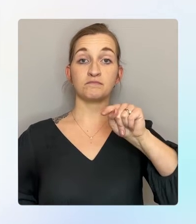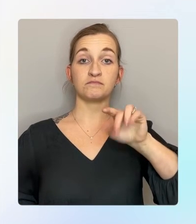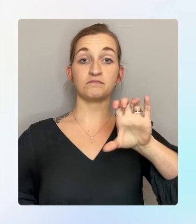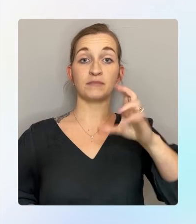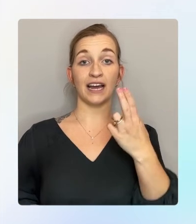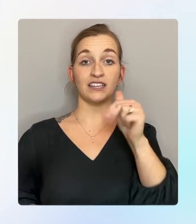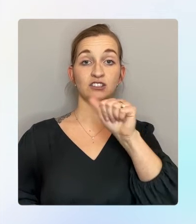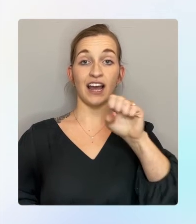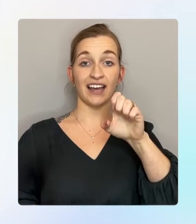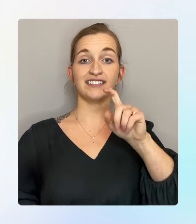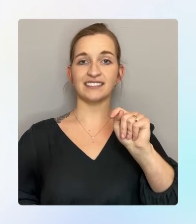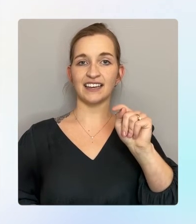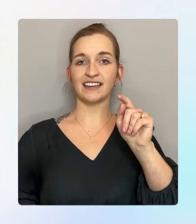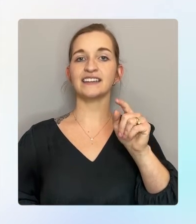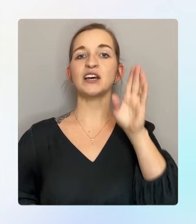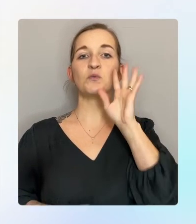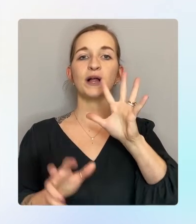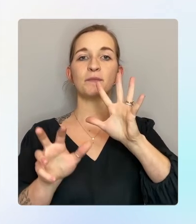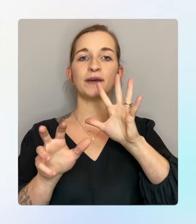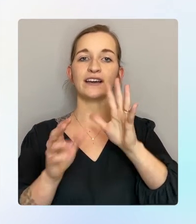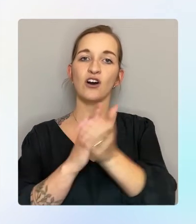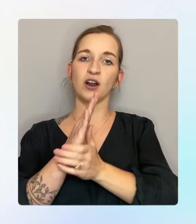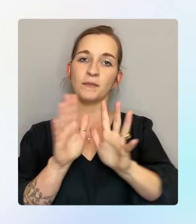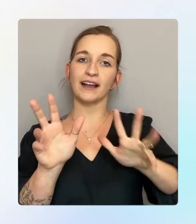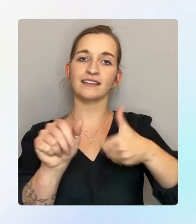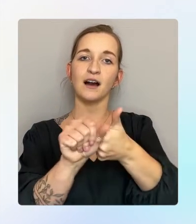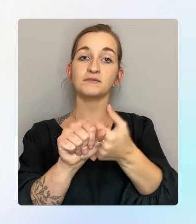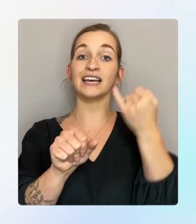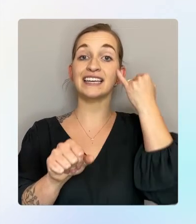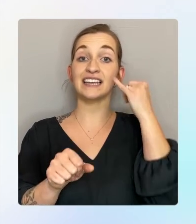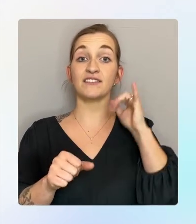will be automatically updated if the original patch group changes.